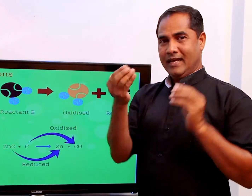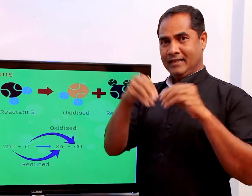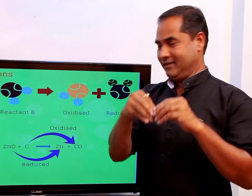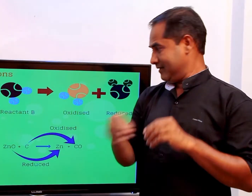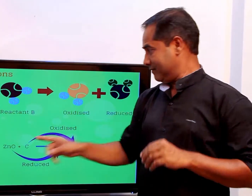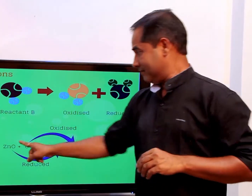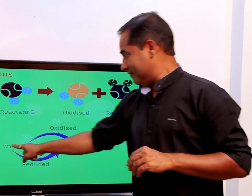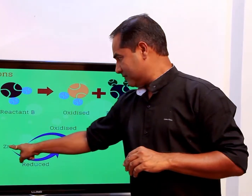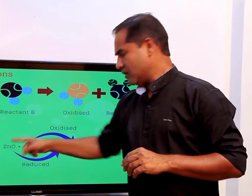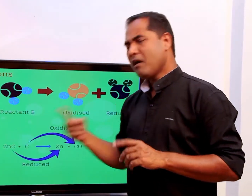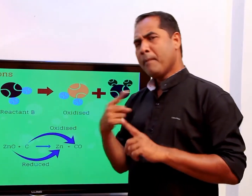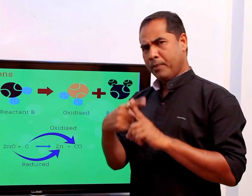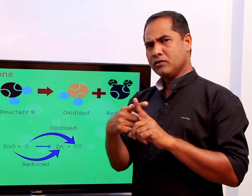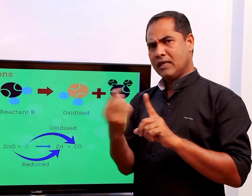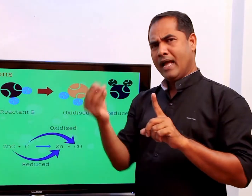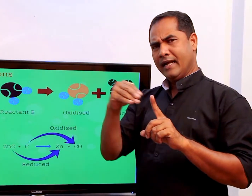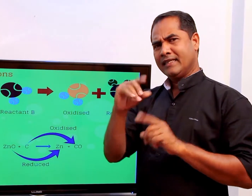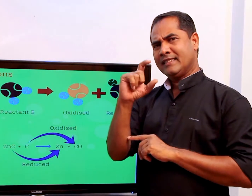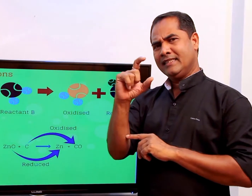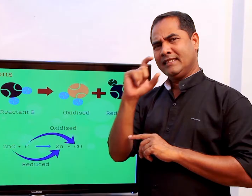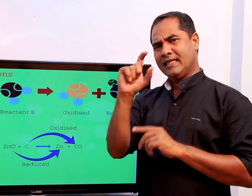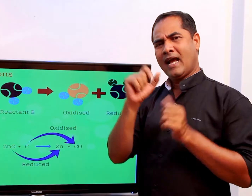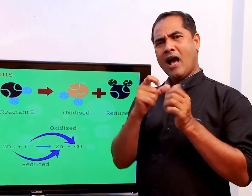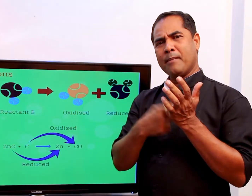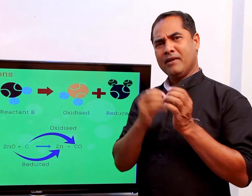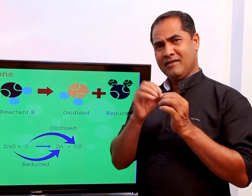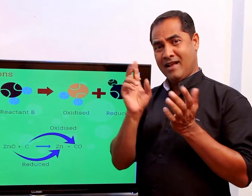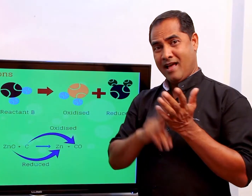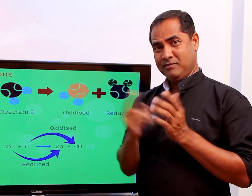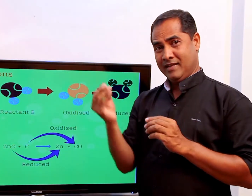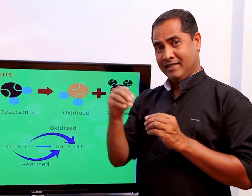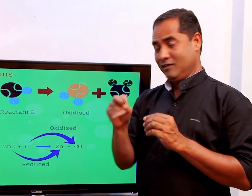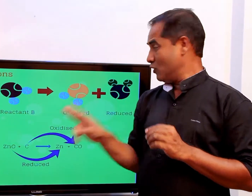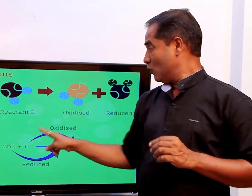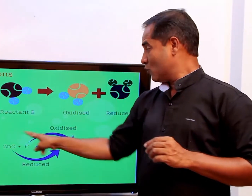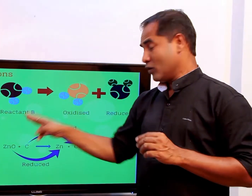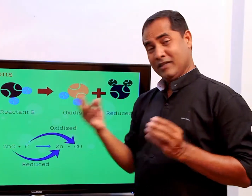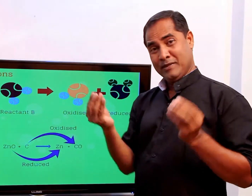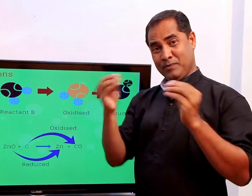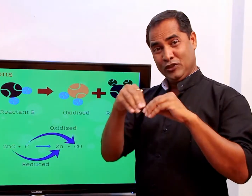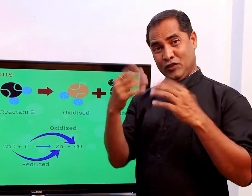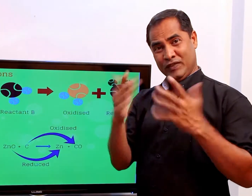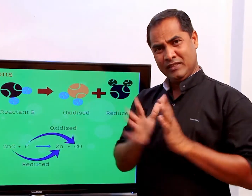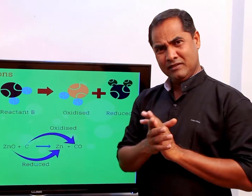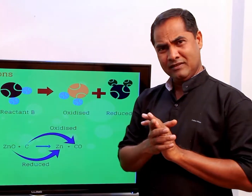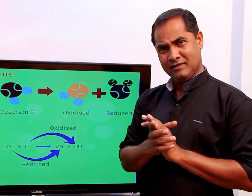they don't know that the zinc oxide if you add carbon to that that is seen the